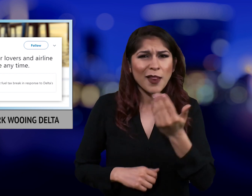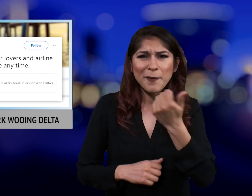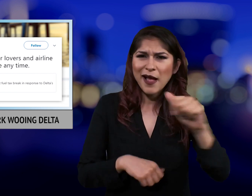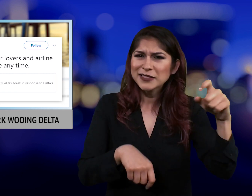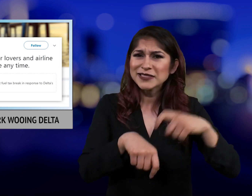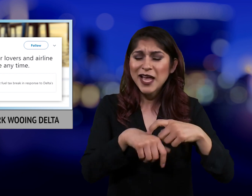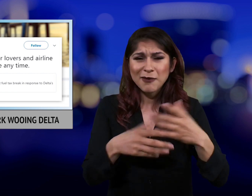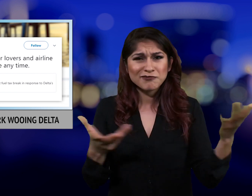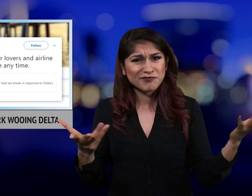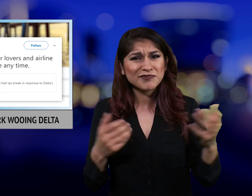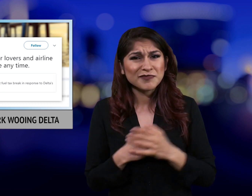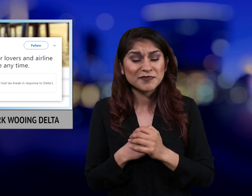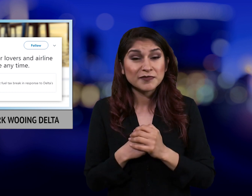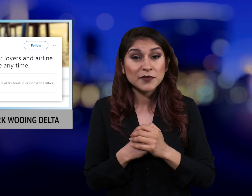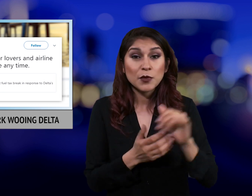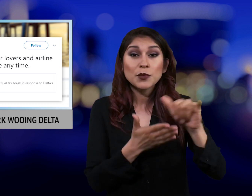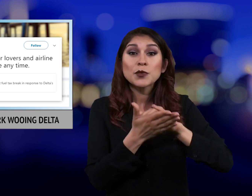You're welcome here anytime."